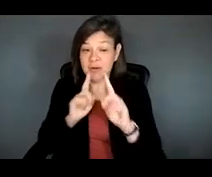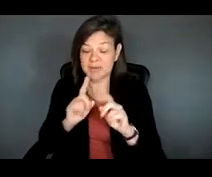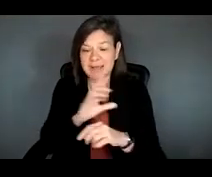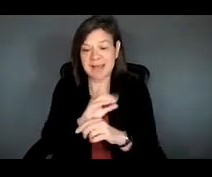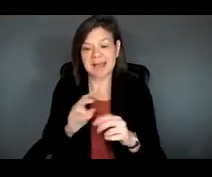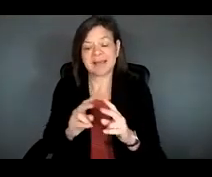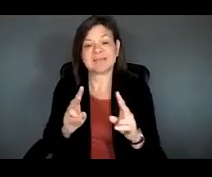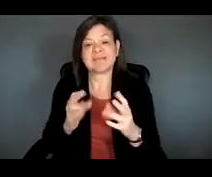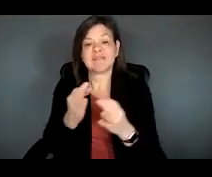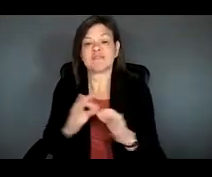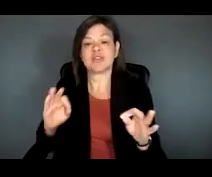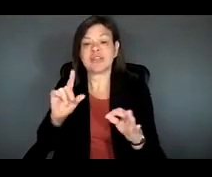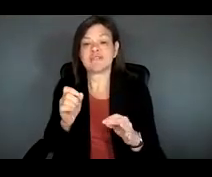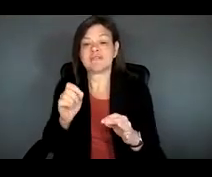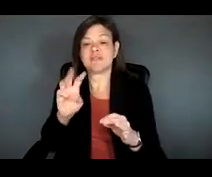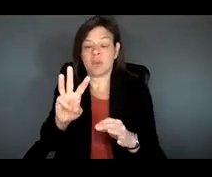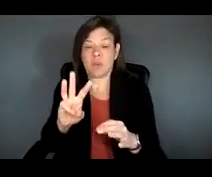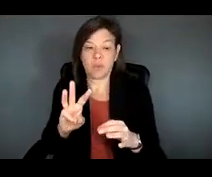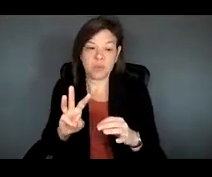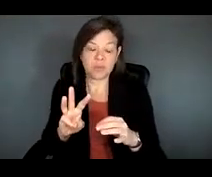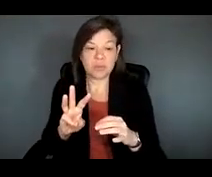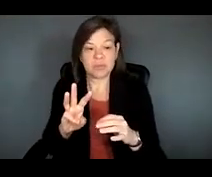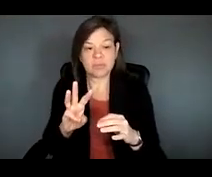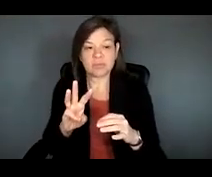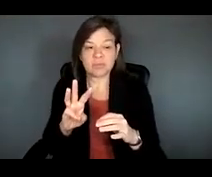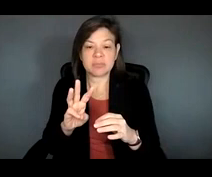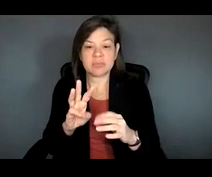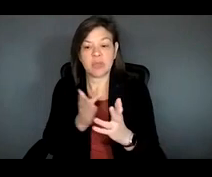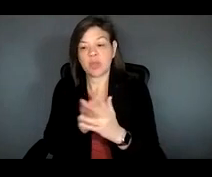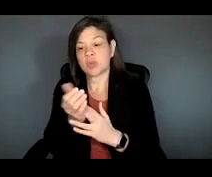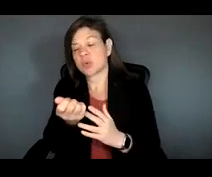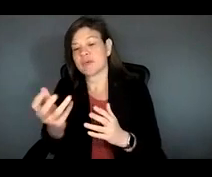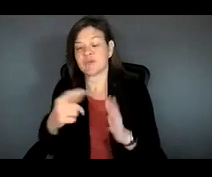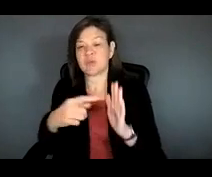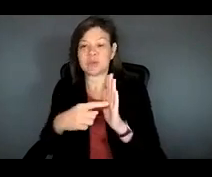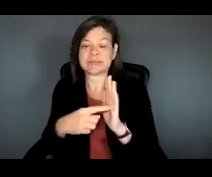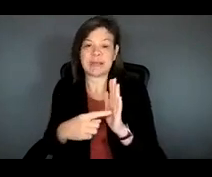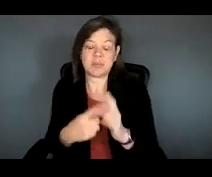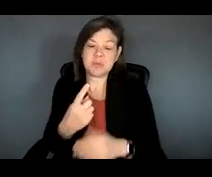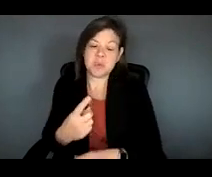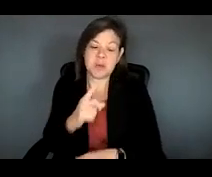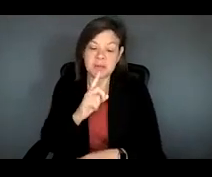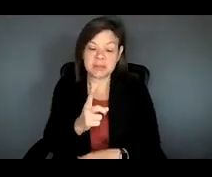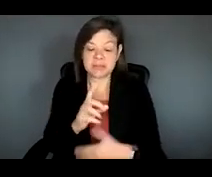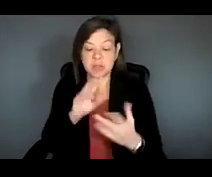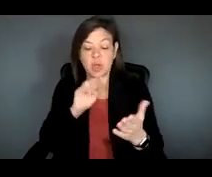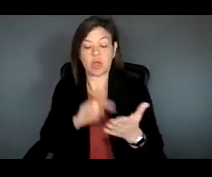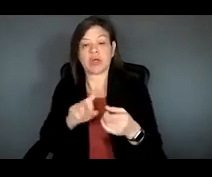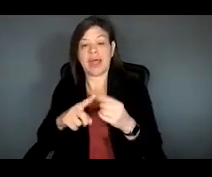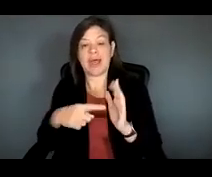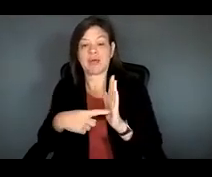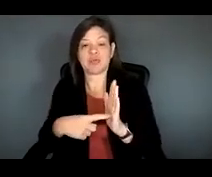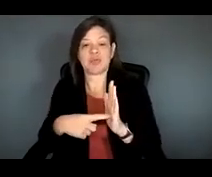flowing. So I threw in a couple of examples. One would be to look at representation among